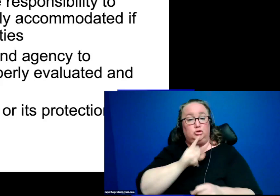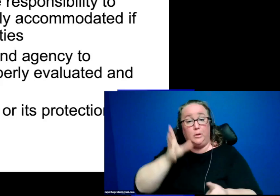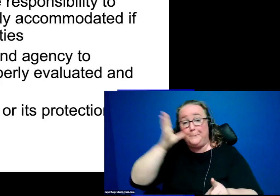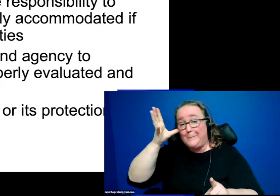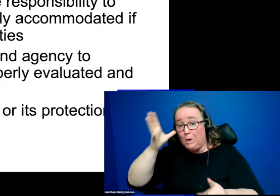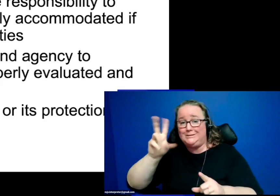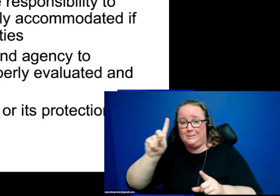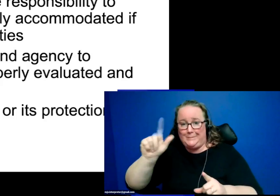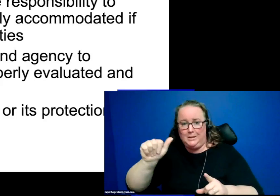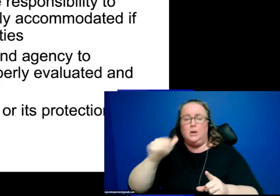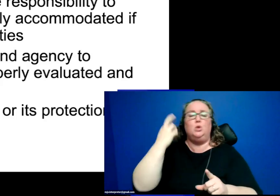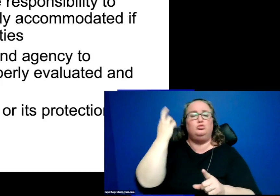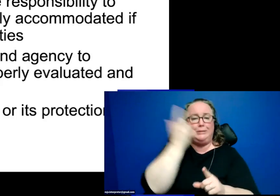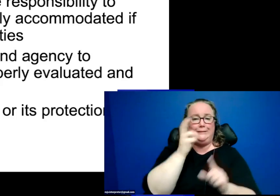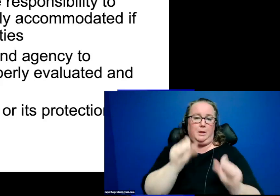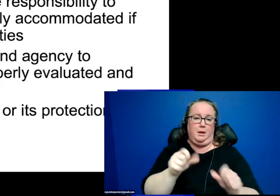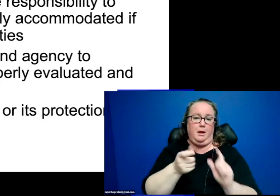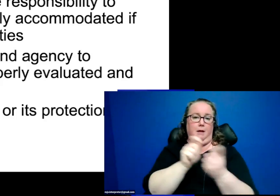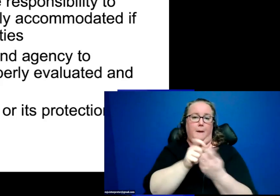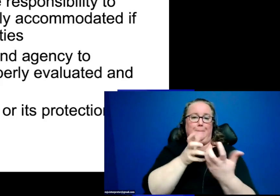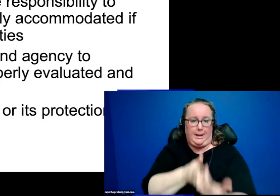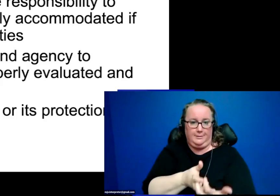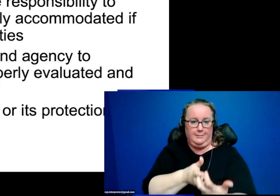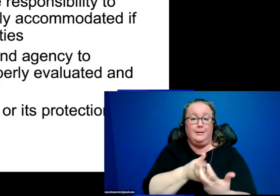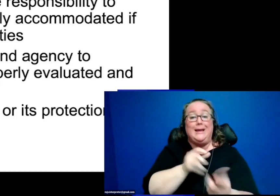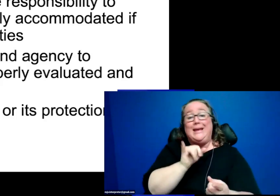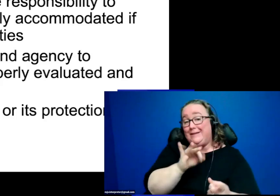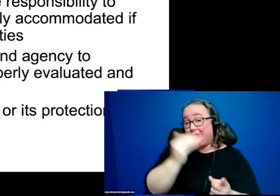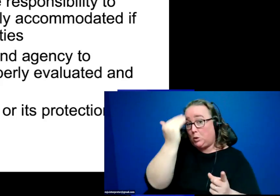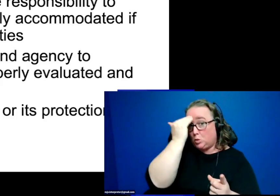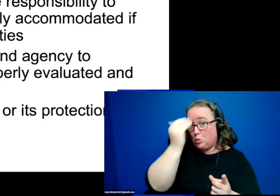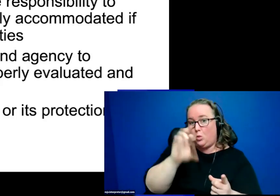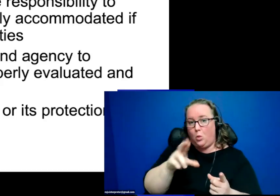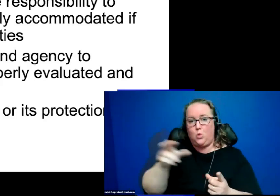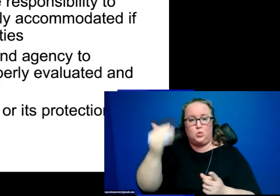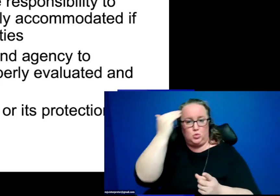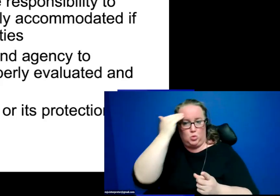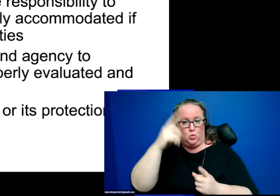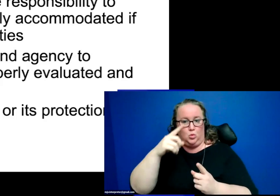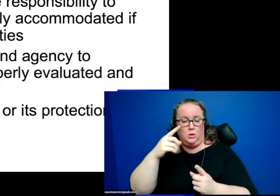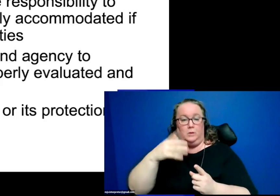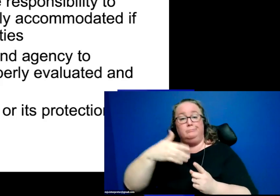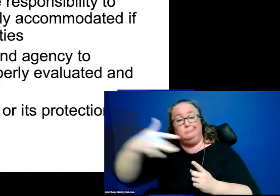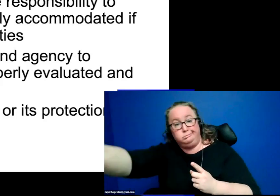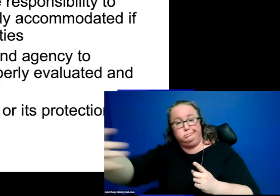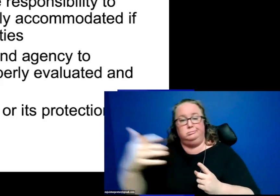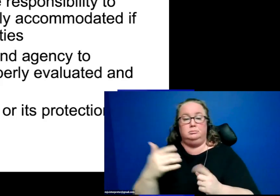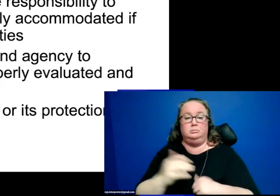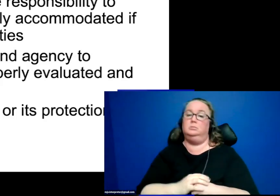were reasonably accommodated. If they knew or should have known of the parents' disabilities. So that was really important because it